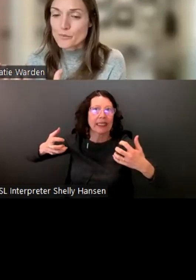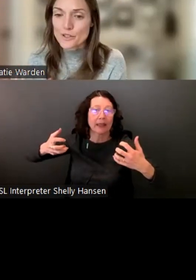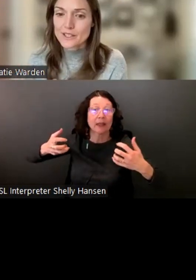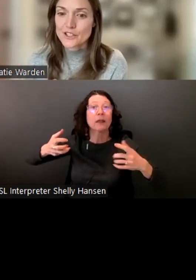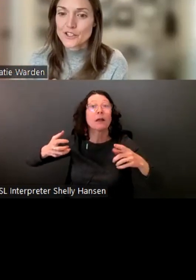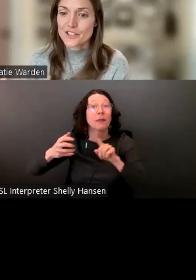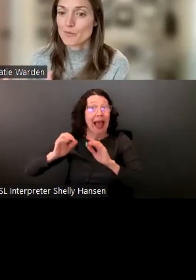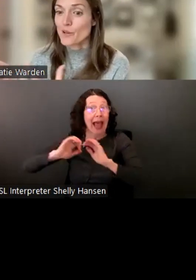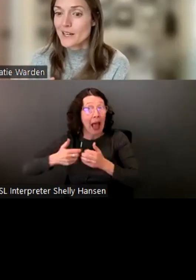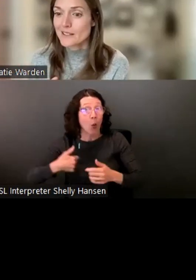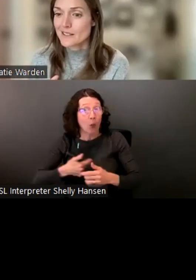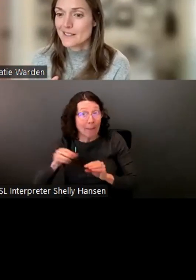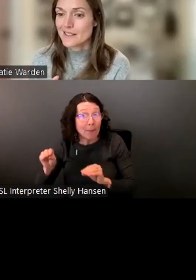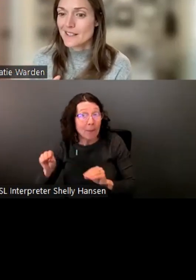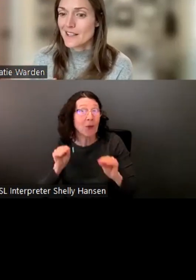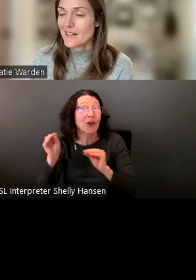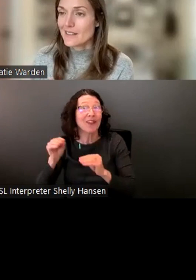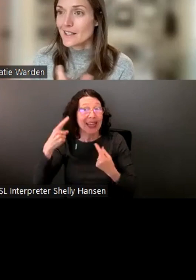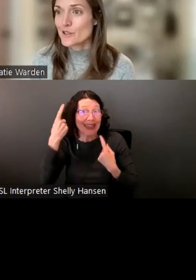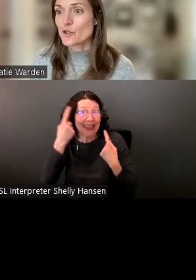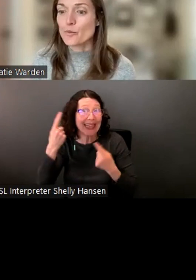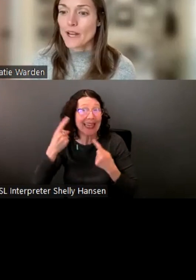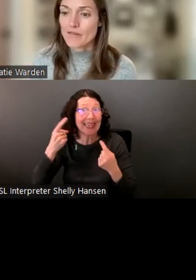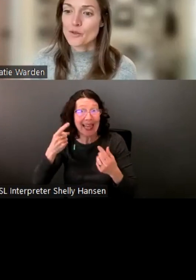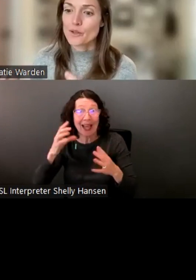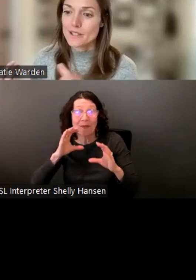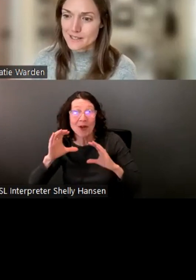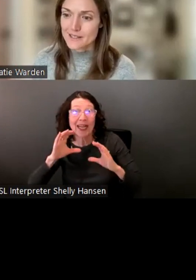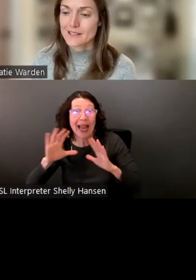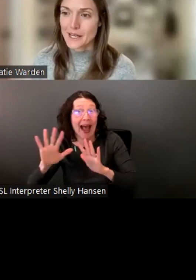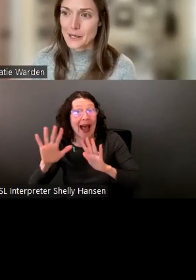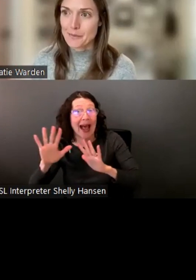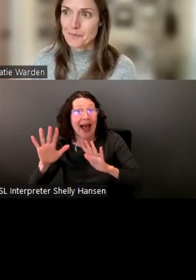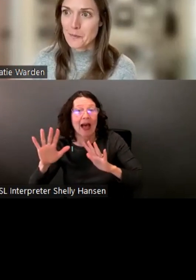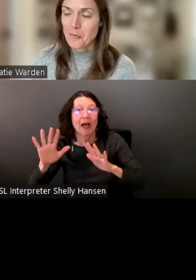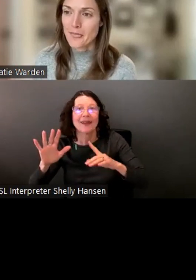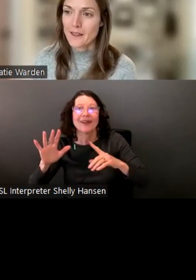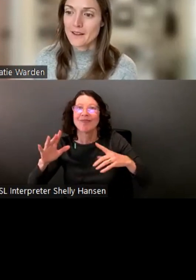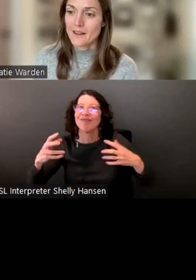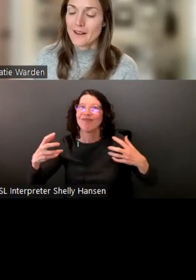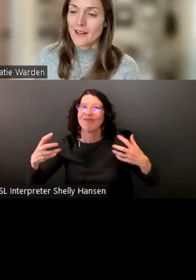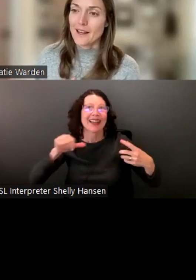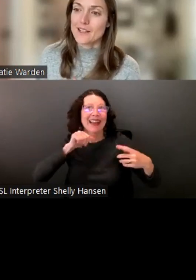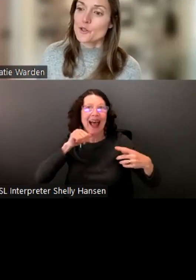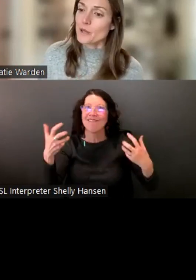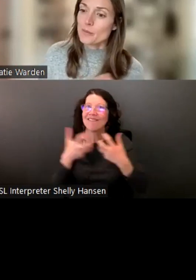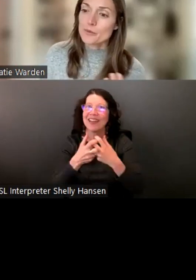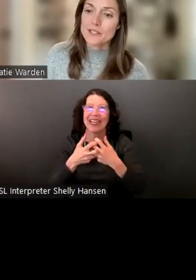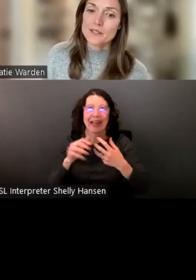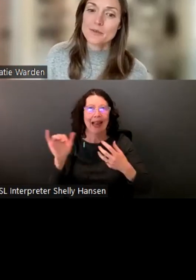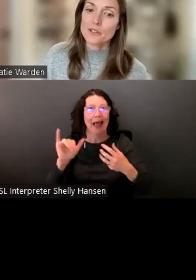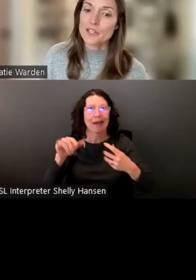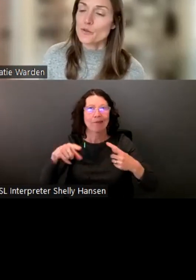and procedures, practices that assume everyone is the same. And so people with disabilities,